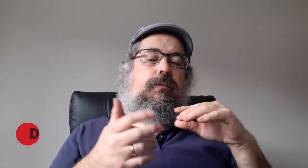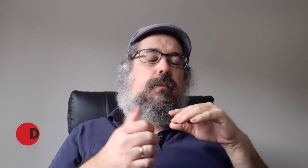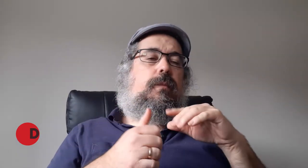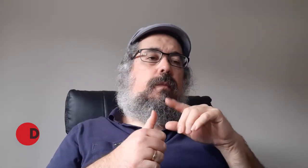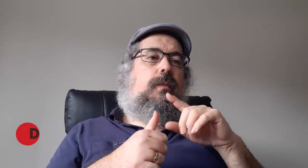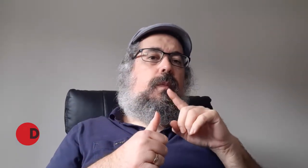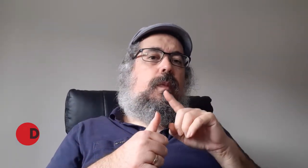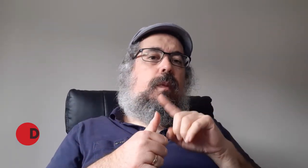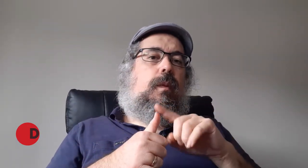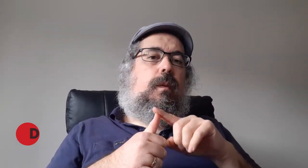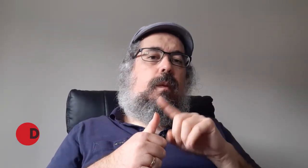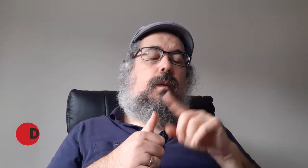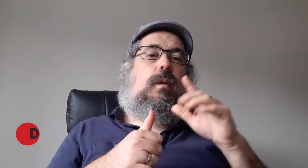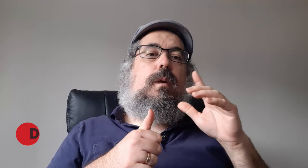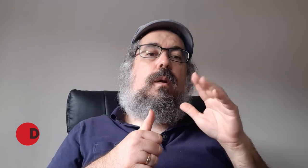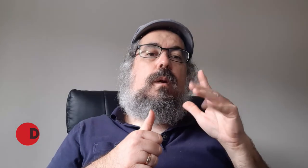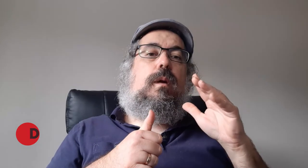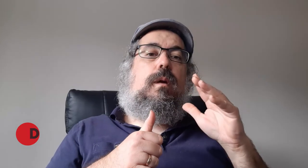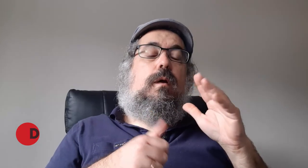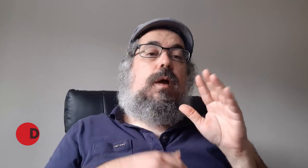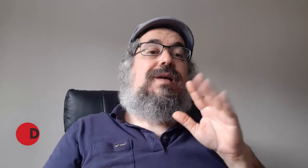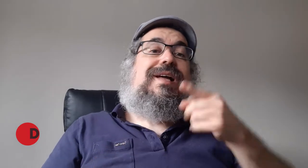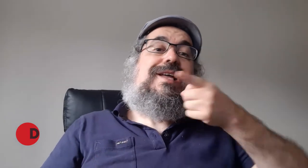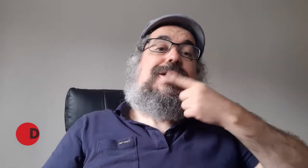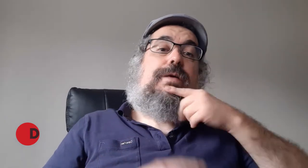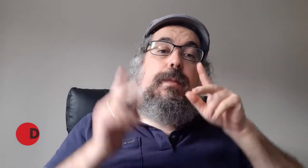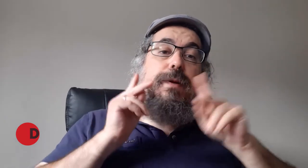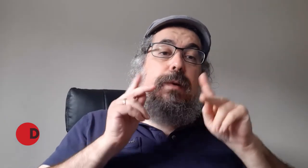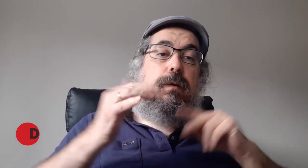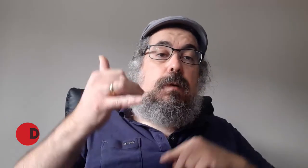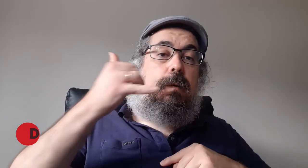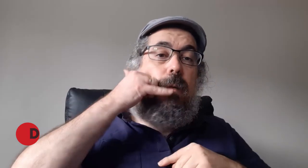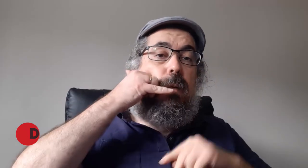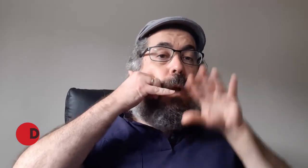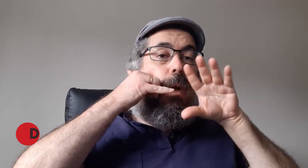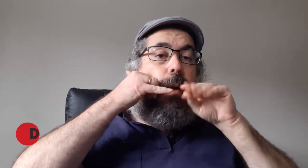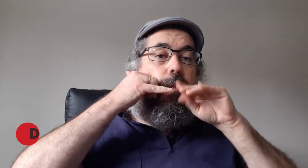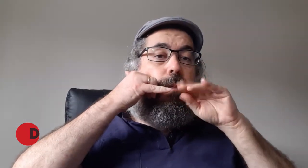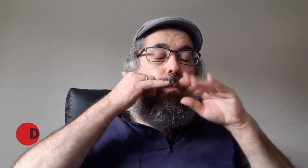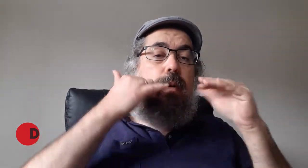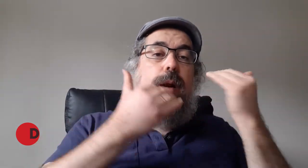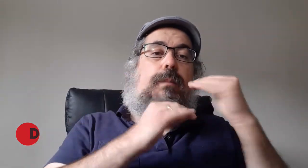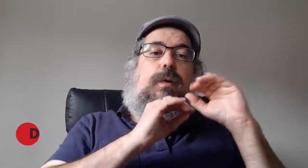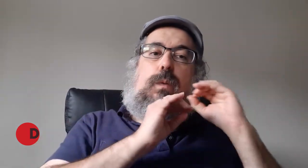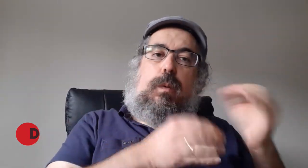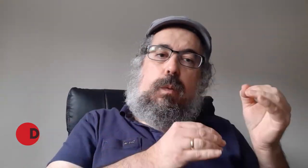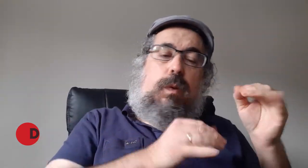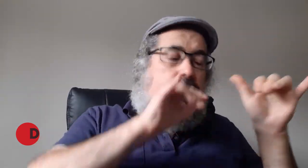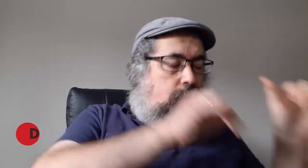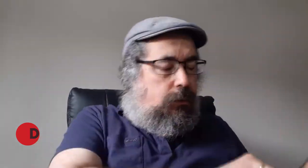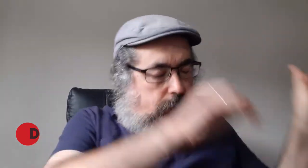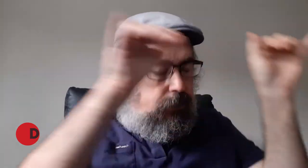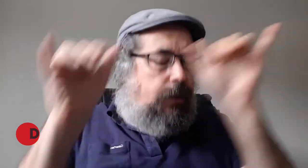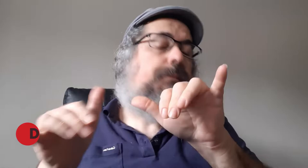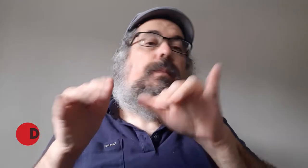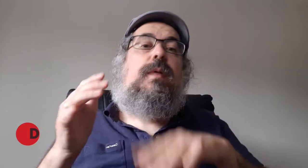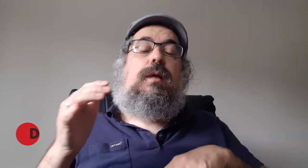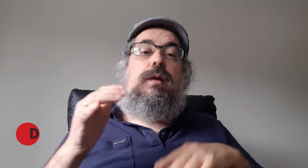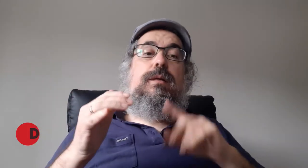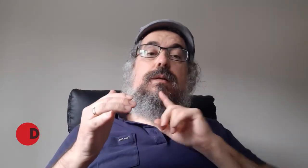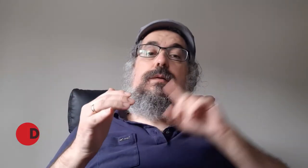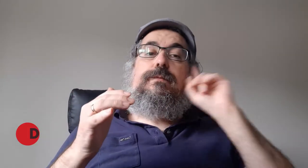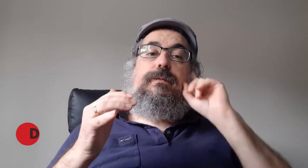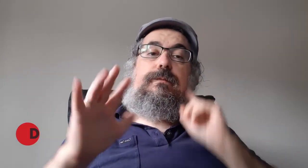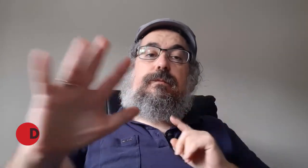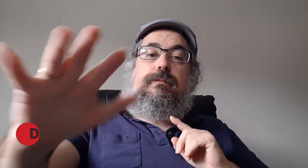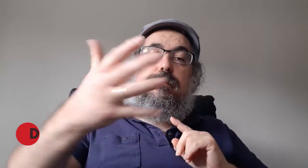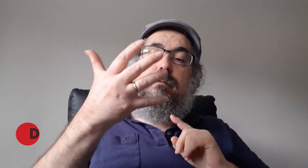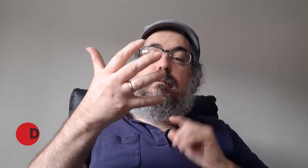they cited hearing people being able to talk on unlimited phone plans